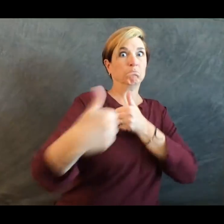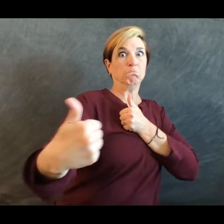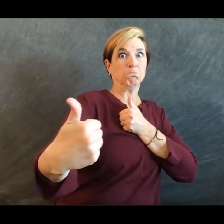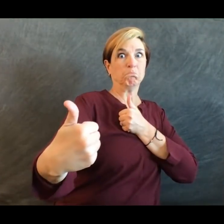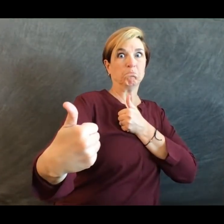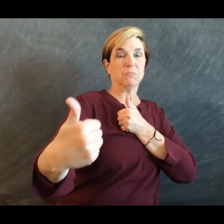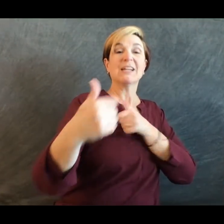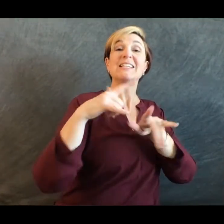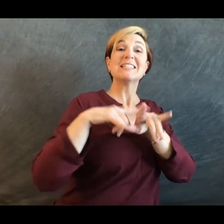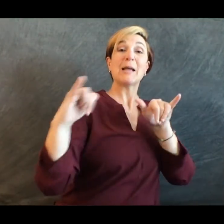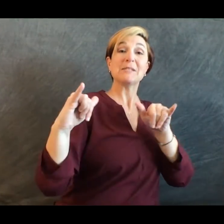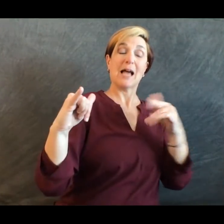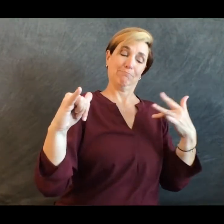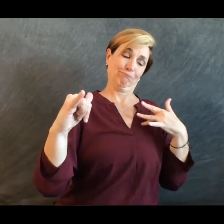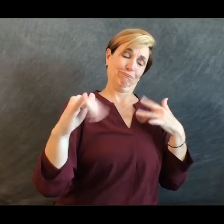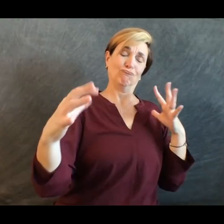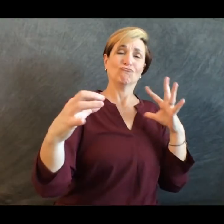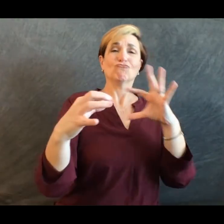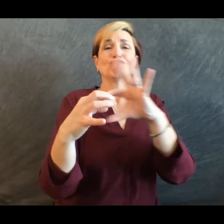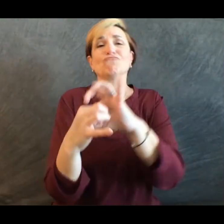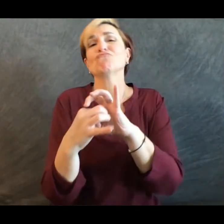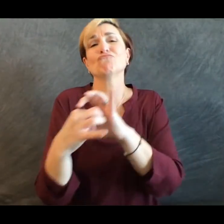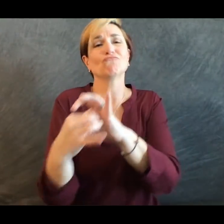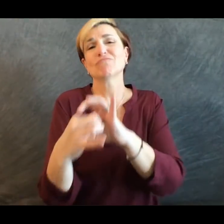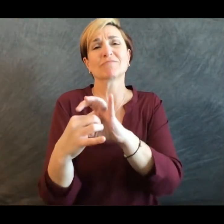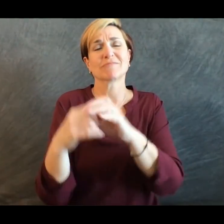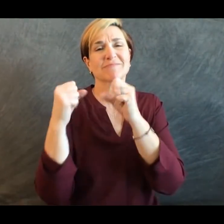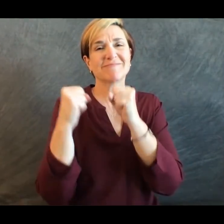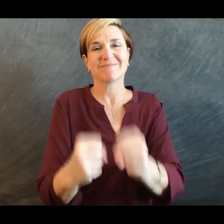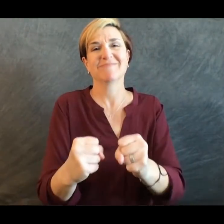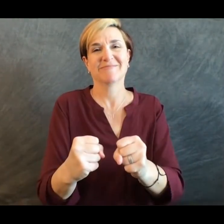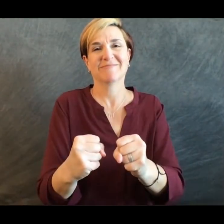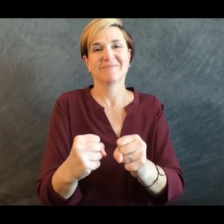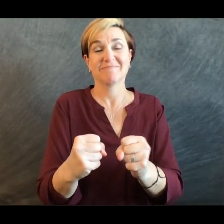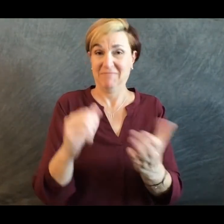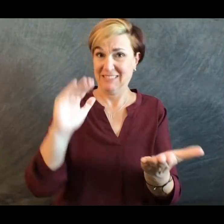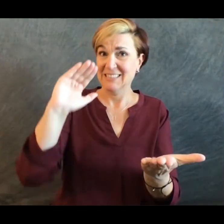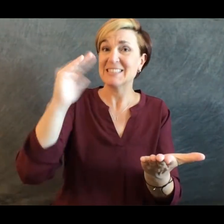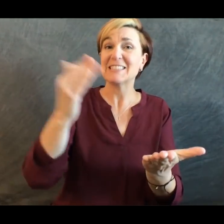providers that are on the front line many of which are serving our Americans